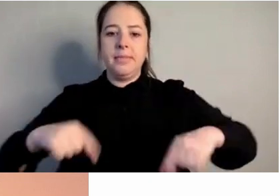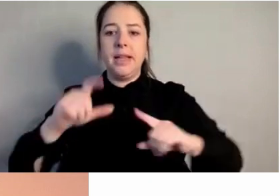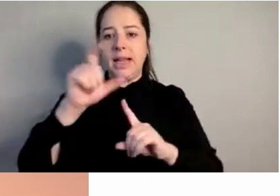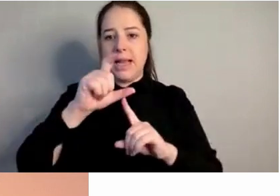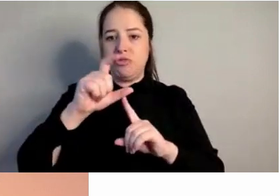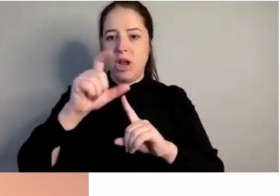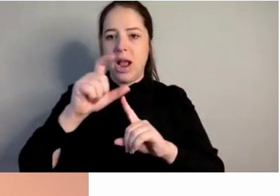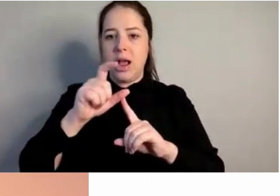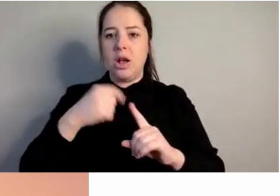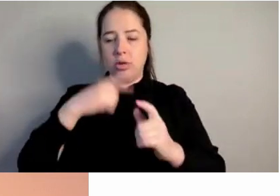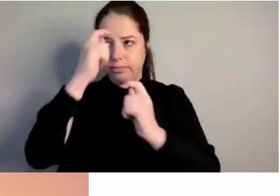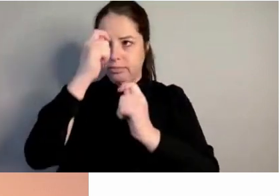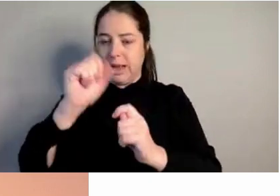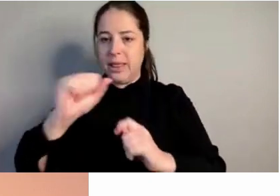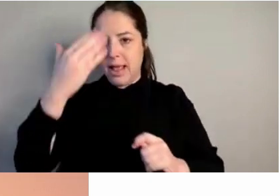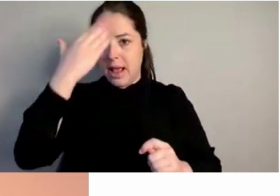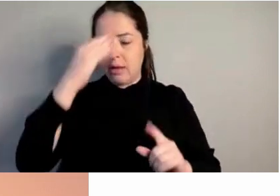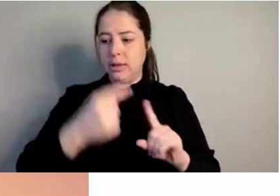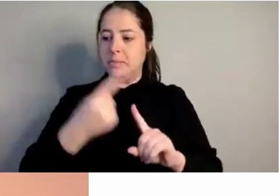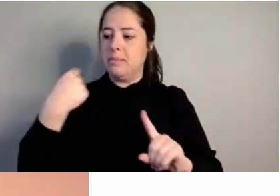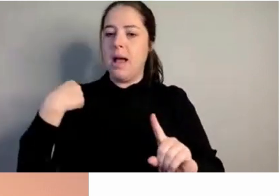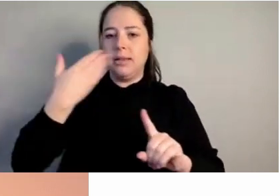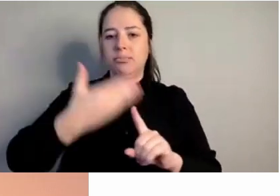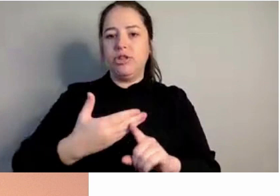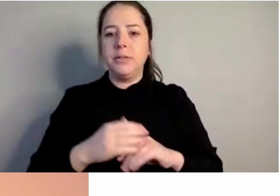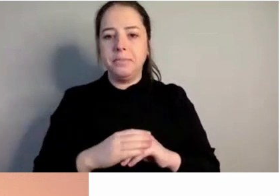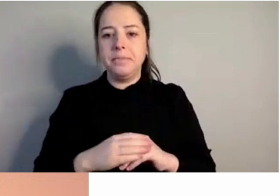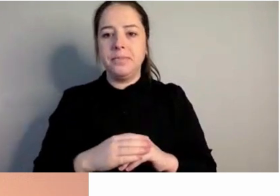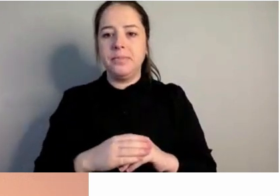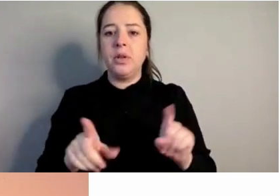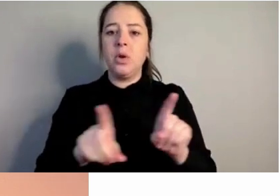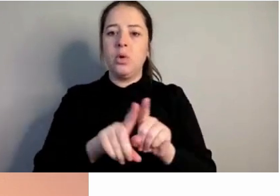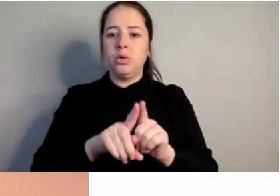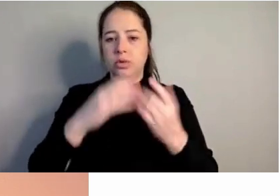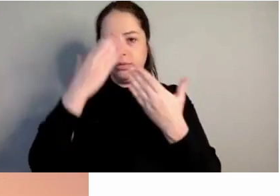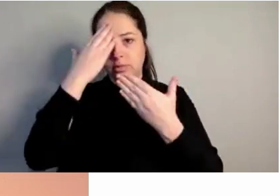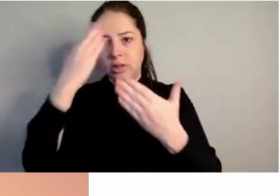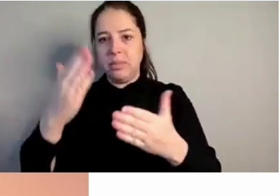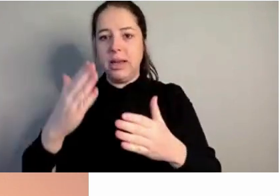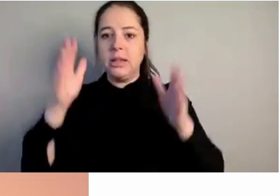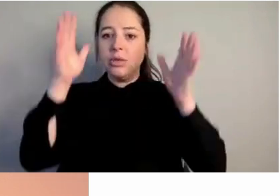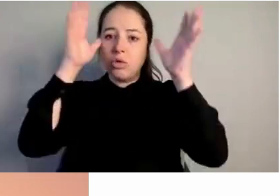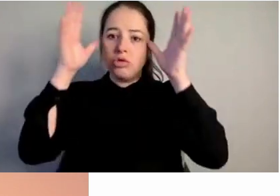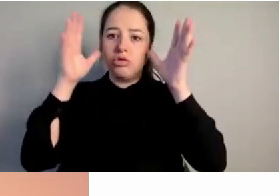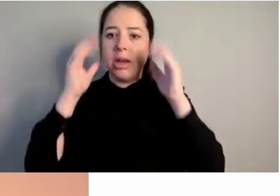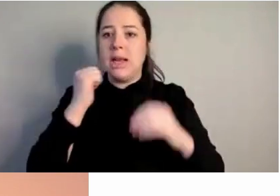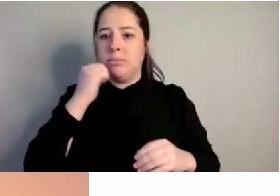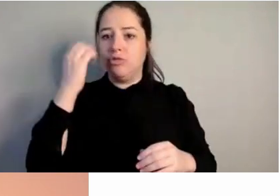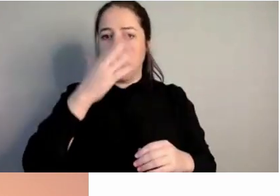and pay my respects to their elders past and present, and extend those respects to Aboriginal Torres Strait Islander people on the call today,